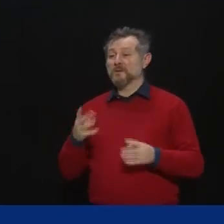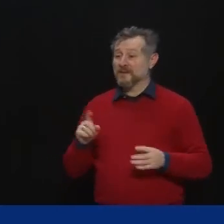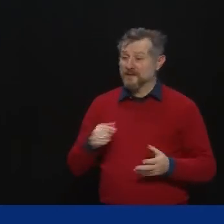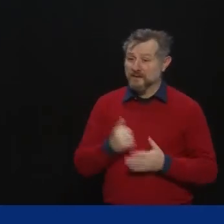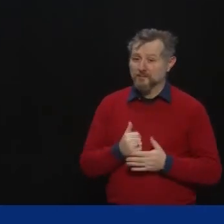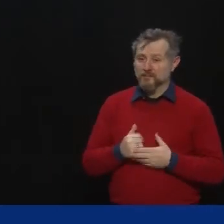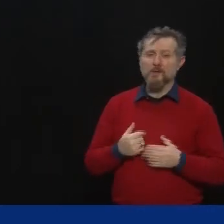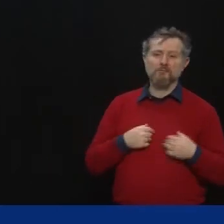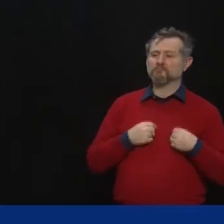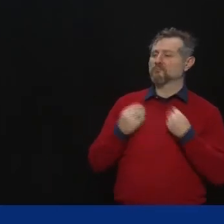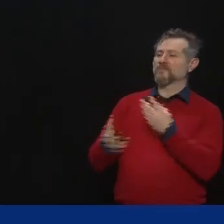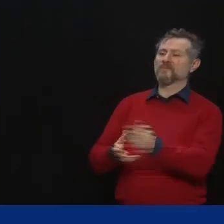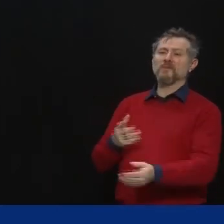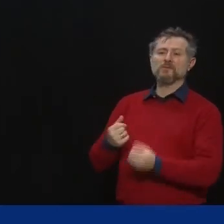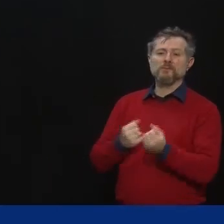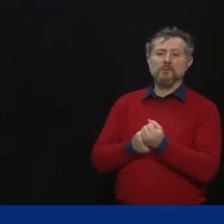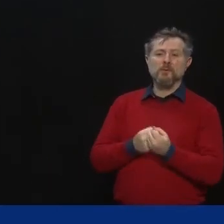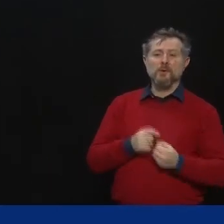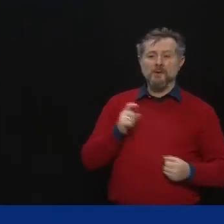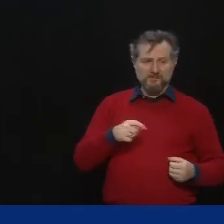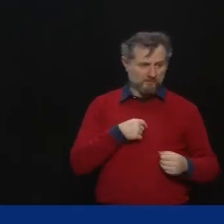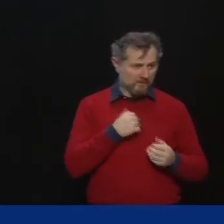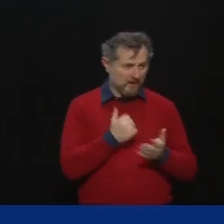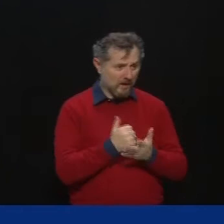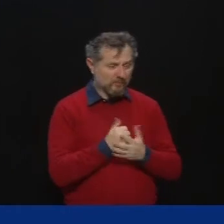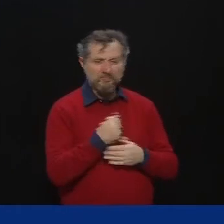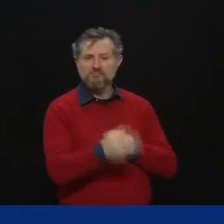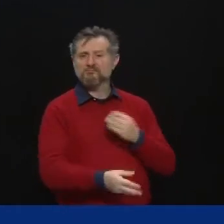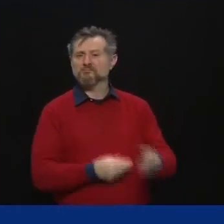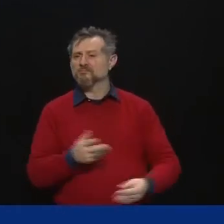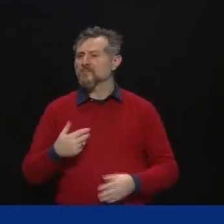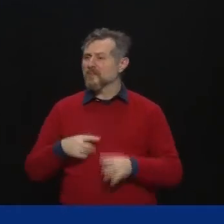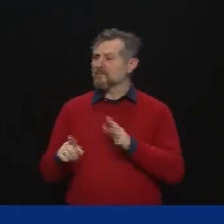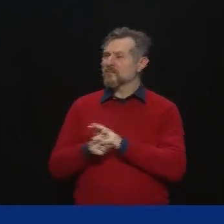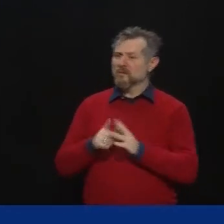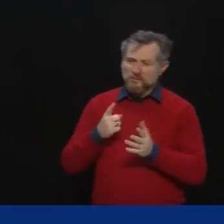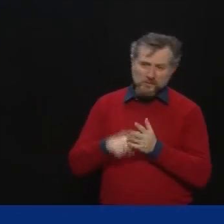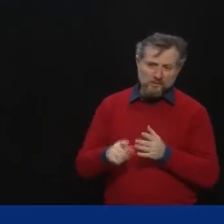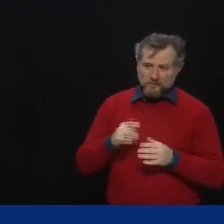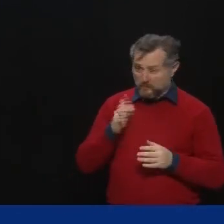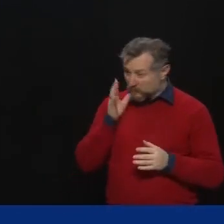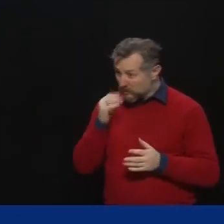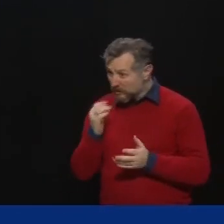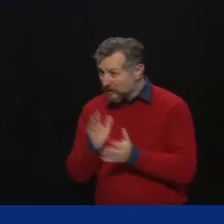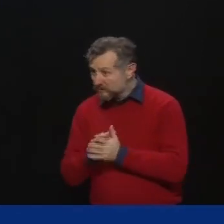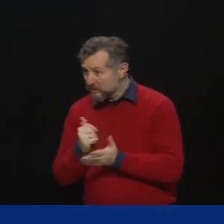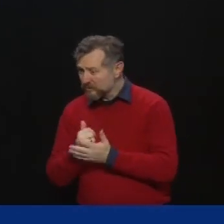WHERE THEY WANT THIS TO BE FOLLOWED BUT THEY DON'T HAVE THE PERSONNEL EITHER. WE'RE NOT DOING ANYTHING OTHER